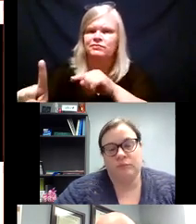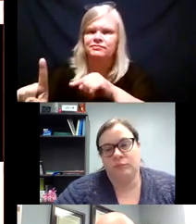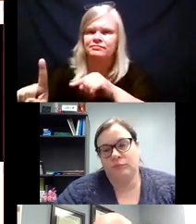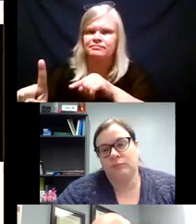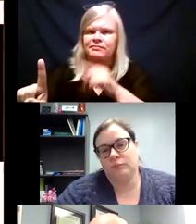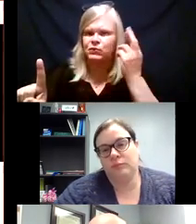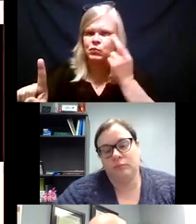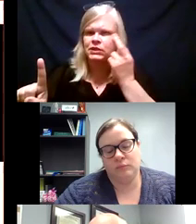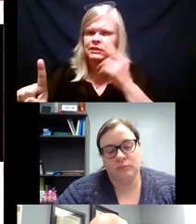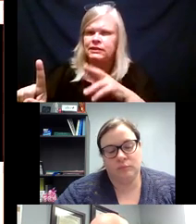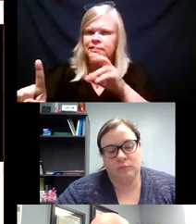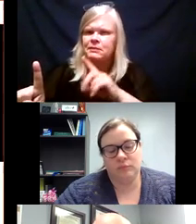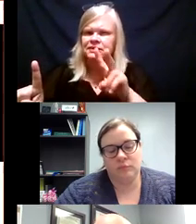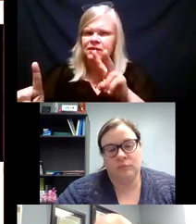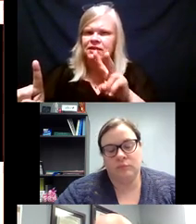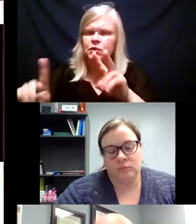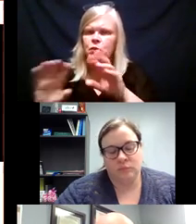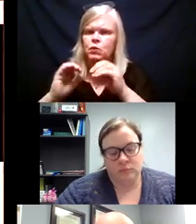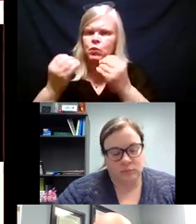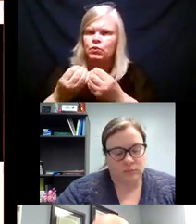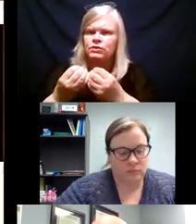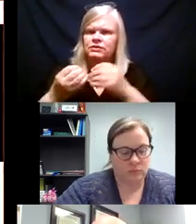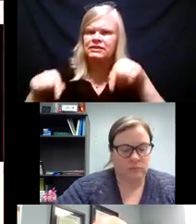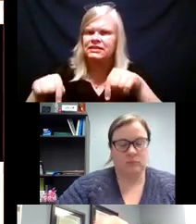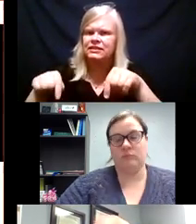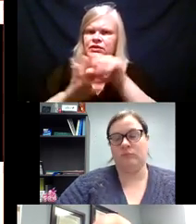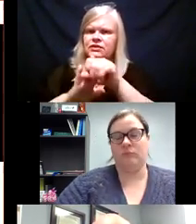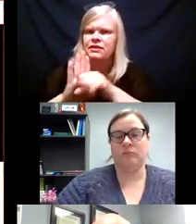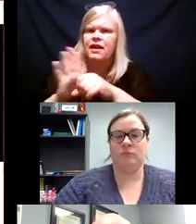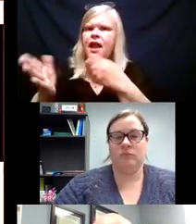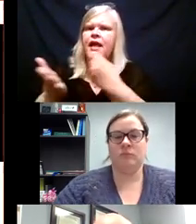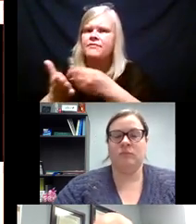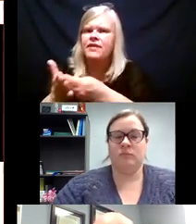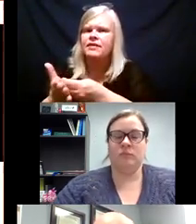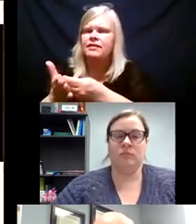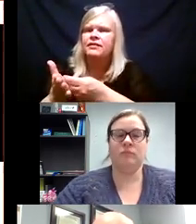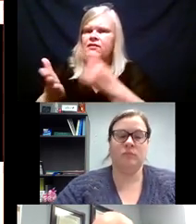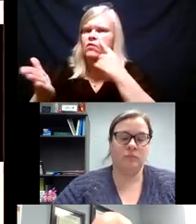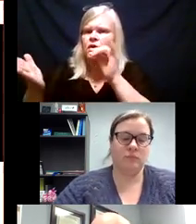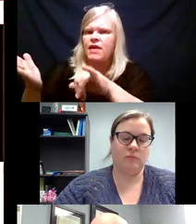THE DOMESTIC VIOLENCE ORGANIZATIONS IN THE STATE ARE FUNDED -- SOME OF THEM, AT LEAST, ARE FUNDED FOR THAT WORK.